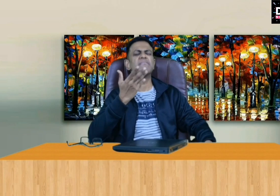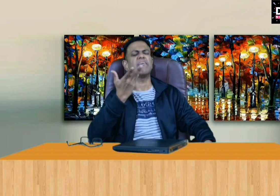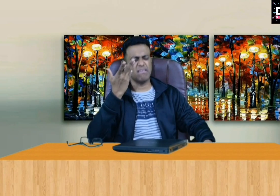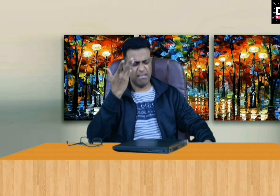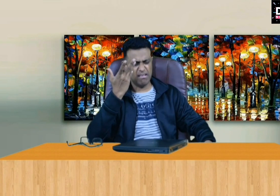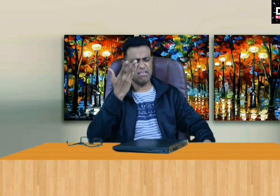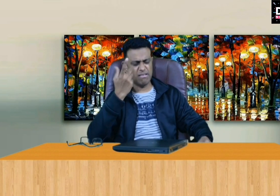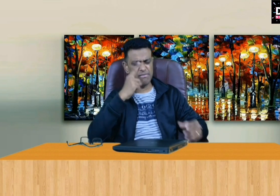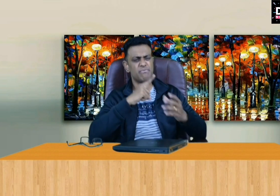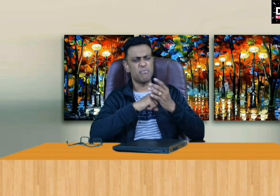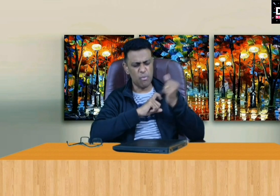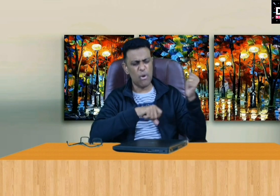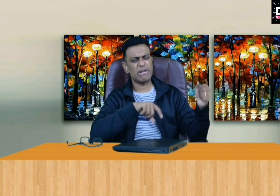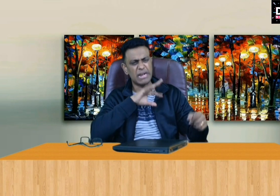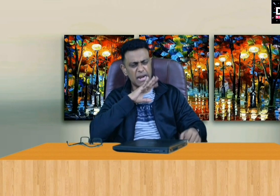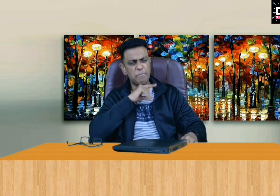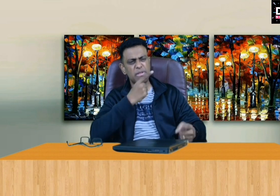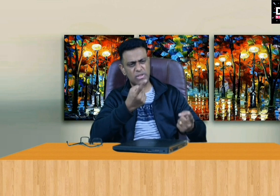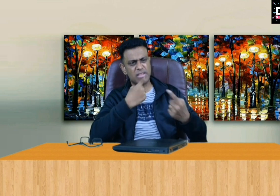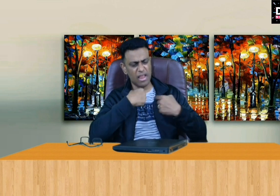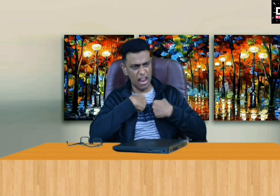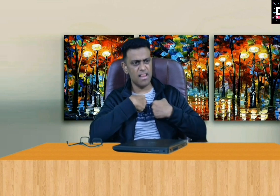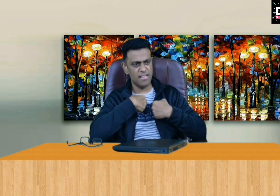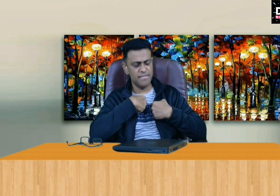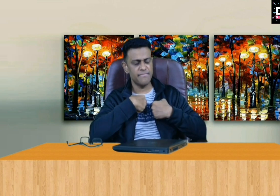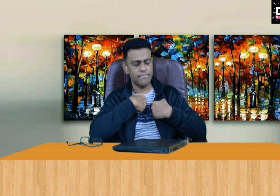Huh..what rubbish are you saying?